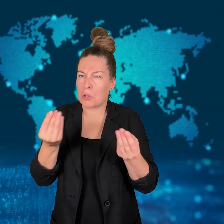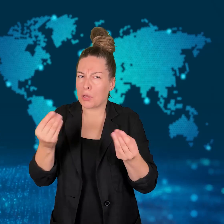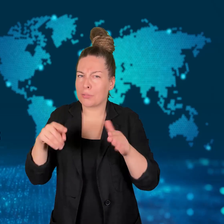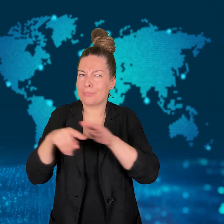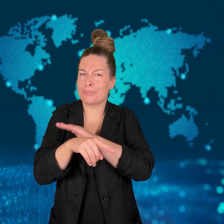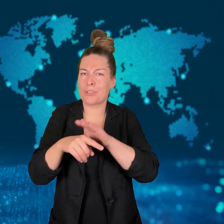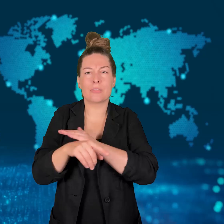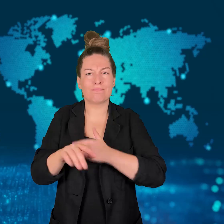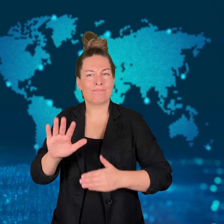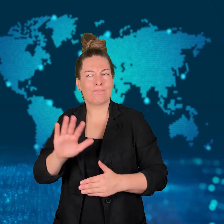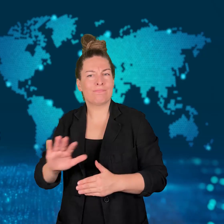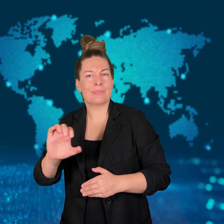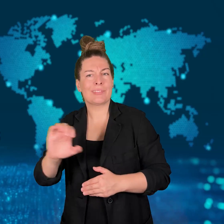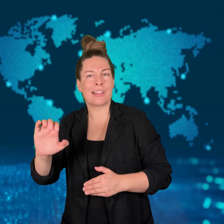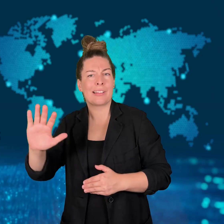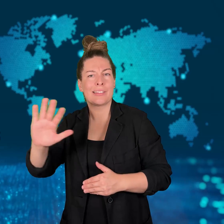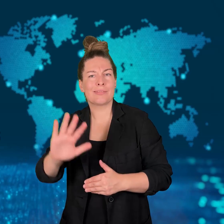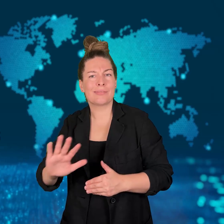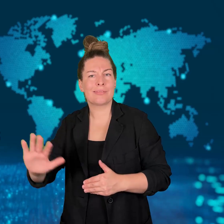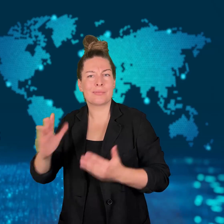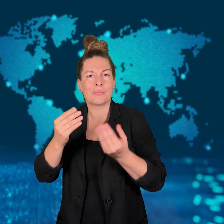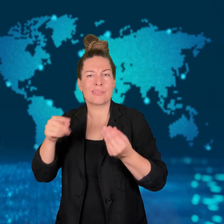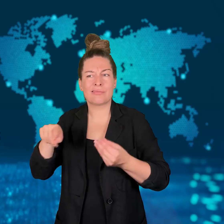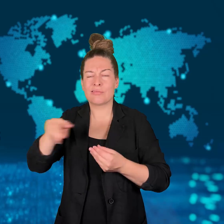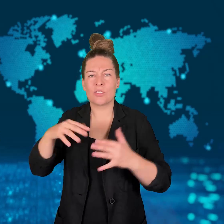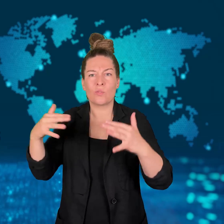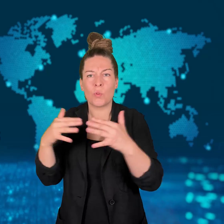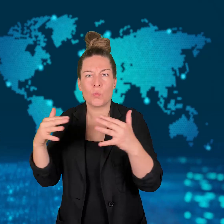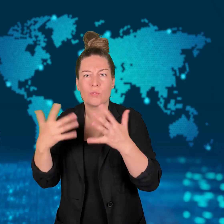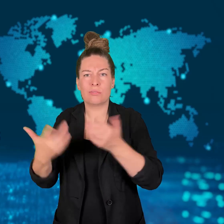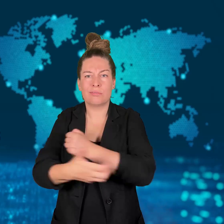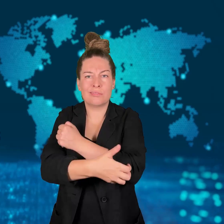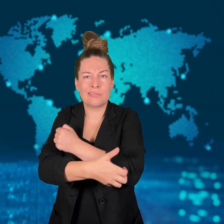Much of immigration has been due to people fleeing